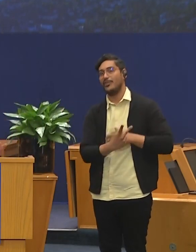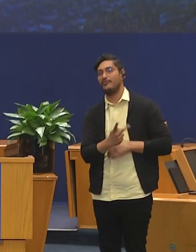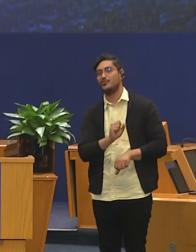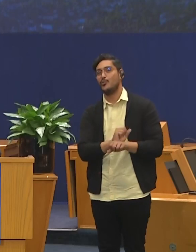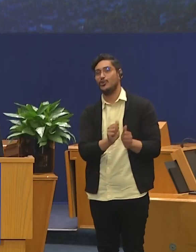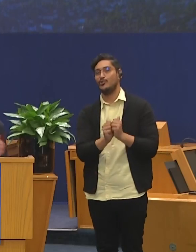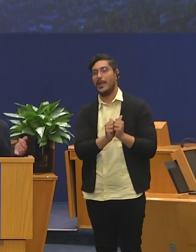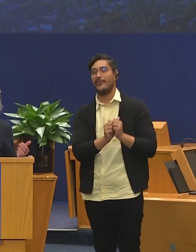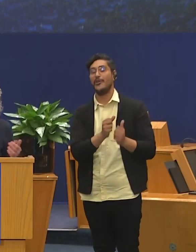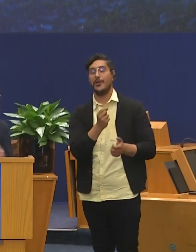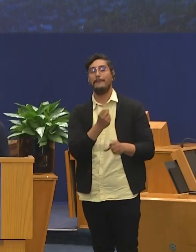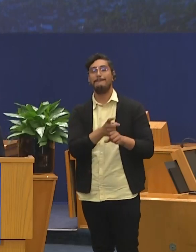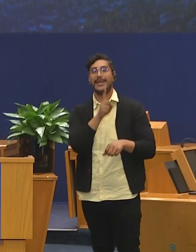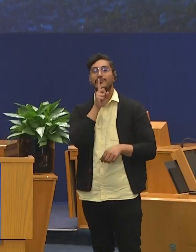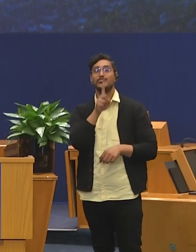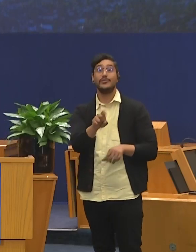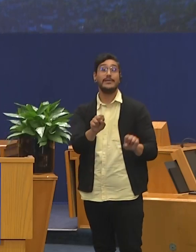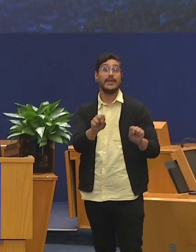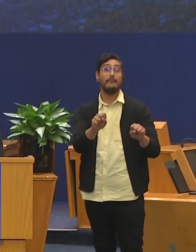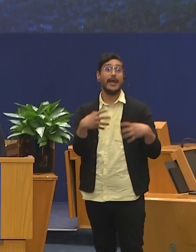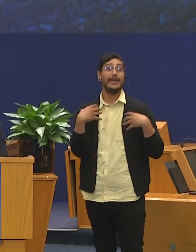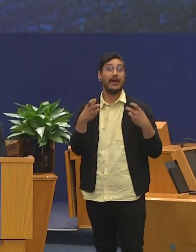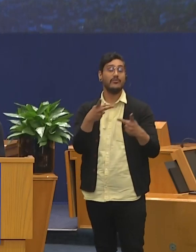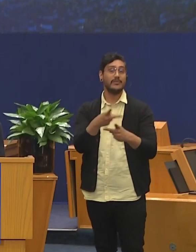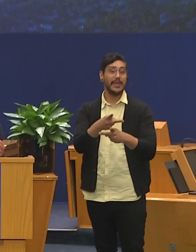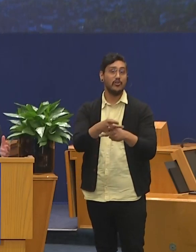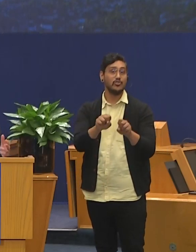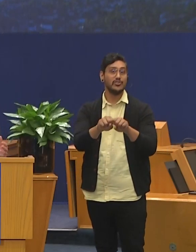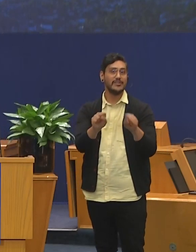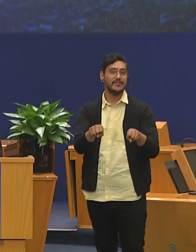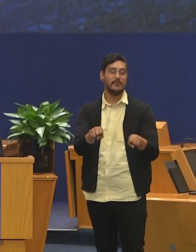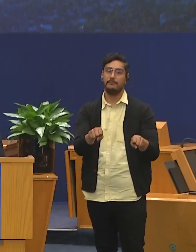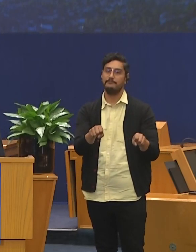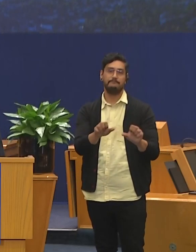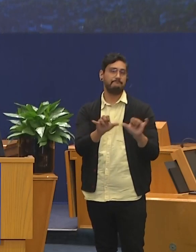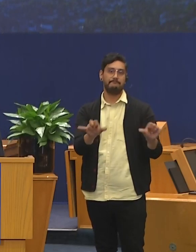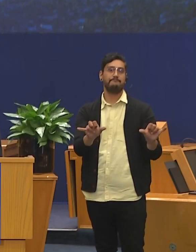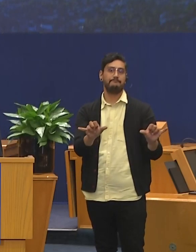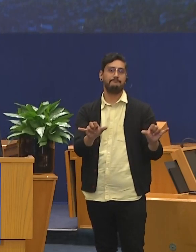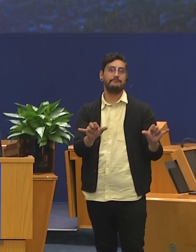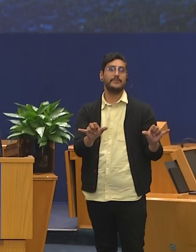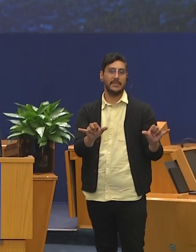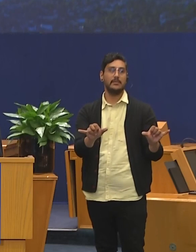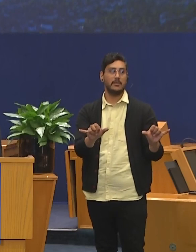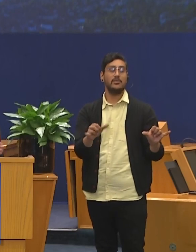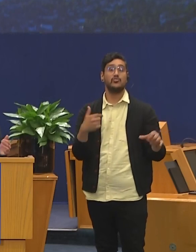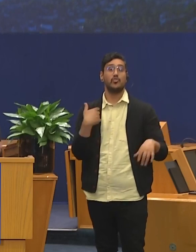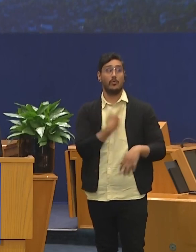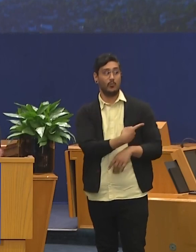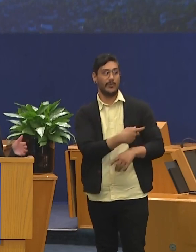AND. AND DR. GHALY. DR. GHALY AND I WORK TOGETHER ON MAKING SURE THE CAPACITY OF OUR